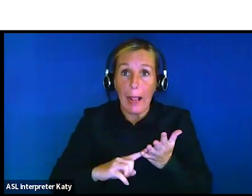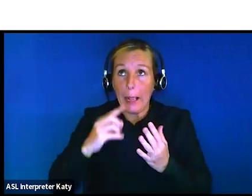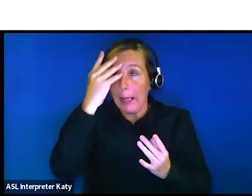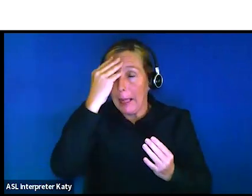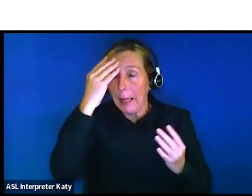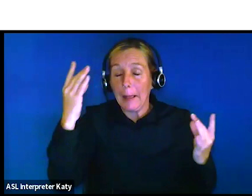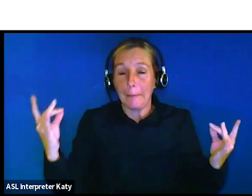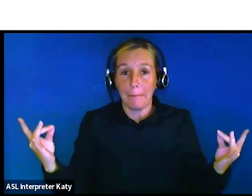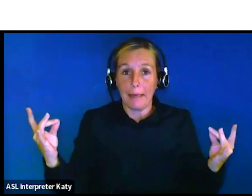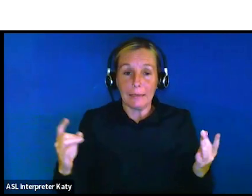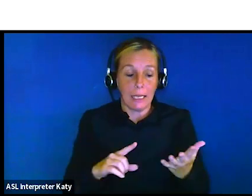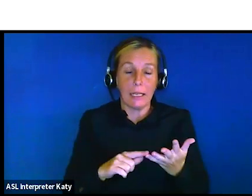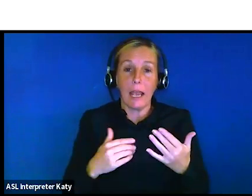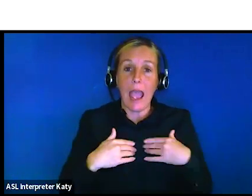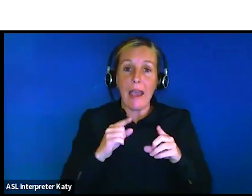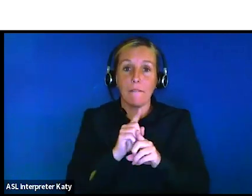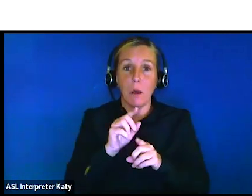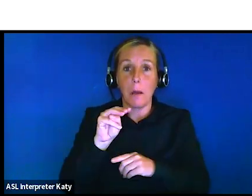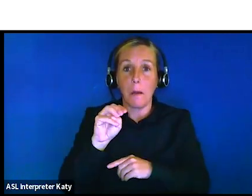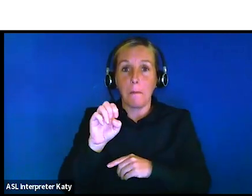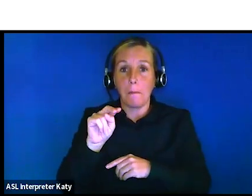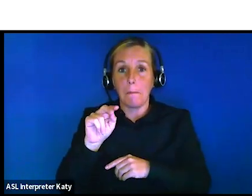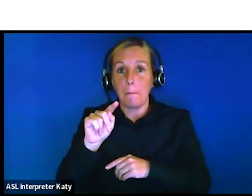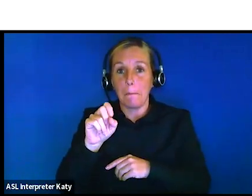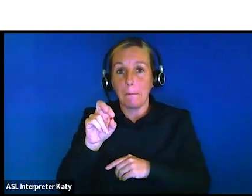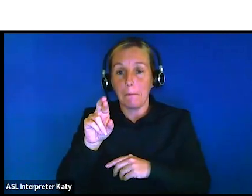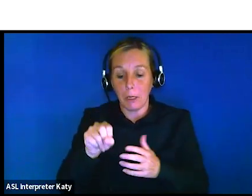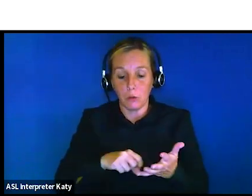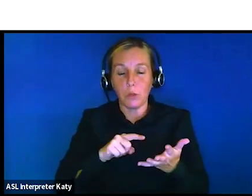have mentors, and write in my gratitude journal.